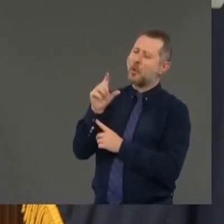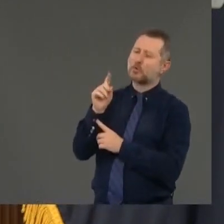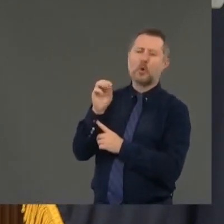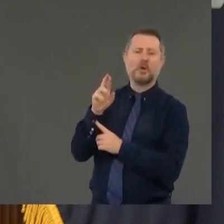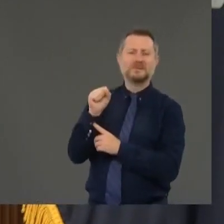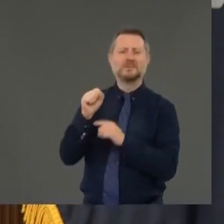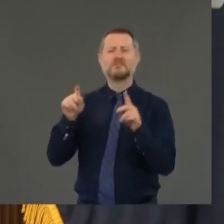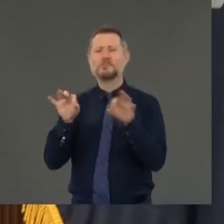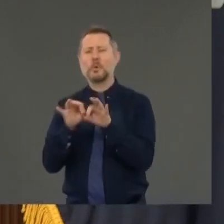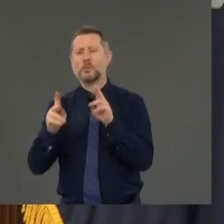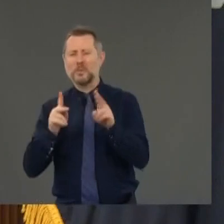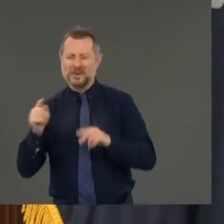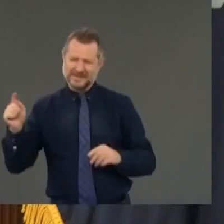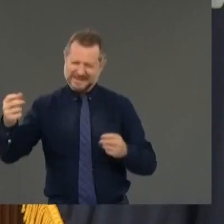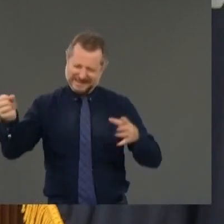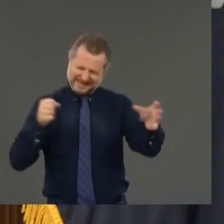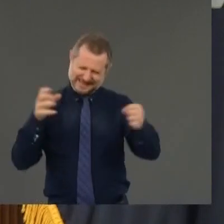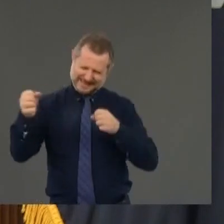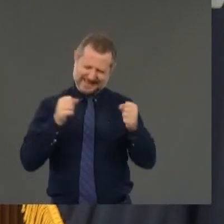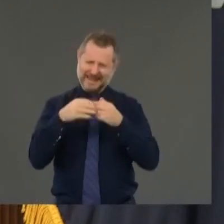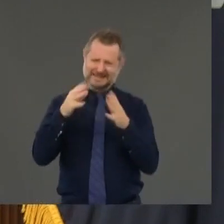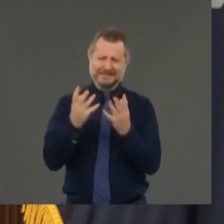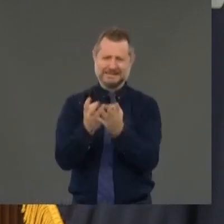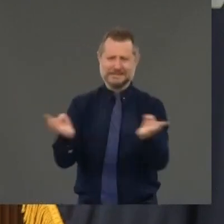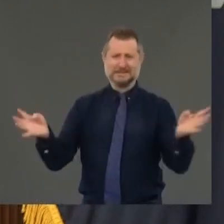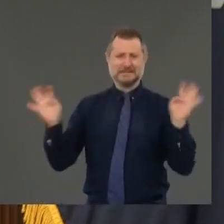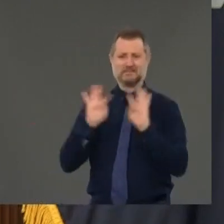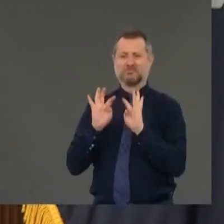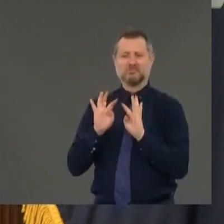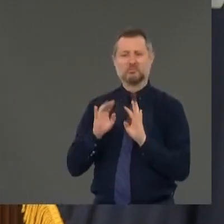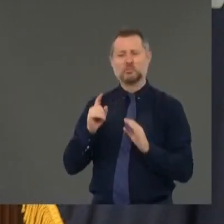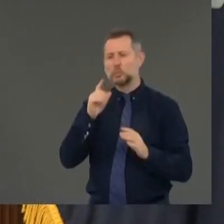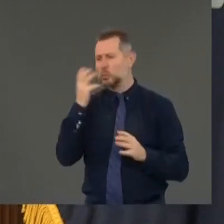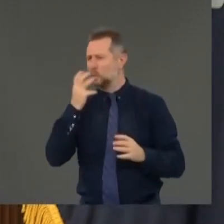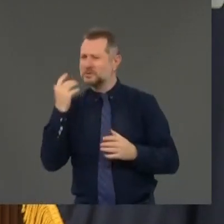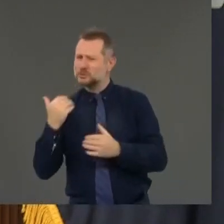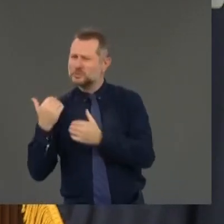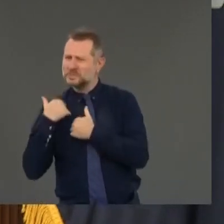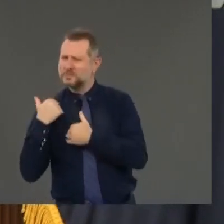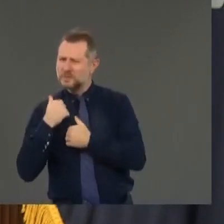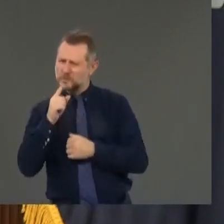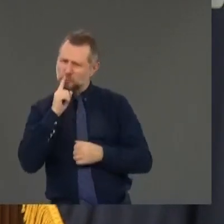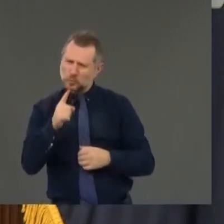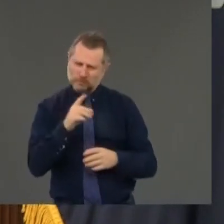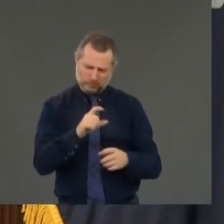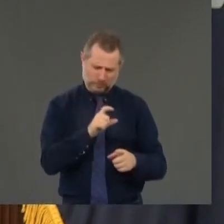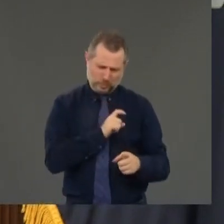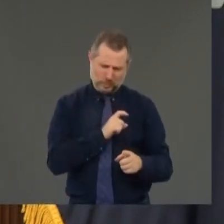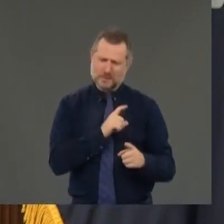IN THE ROOM.